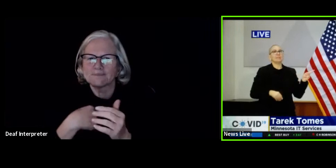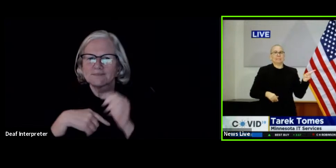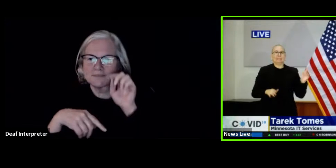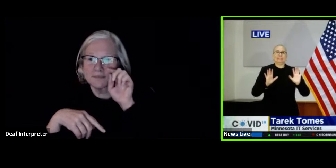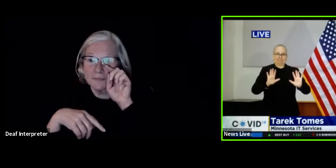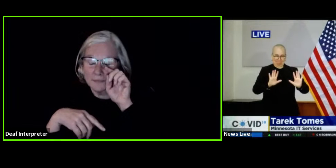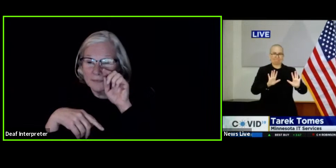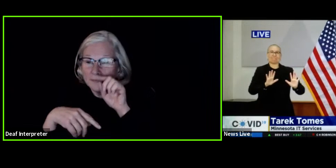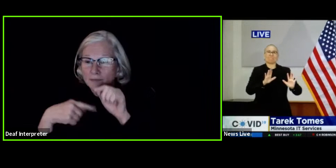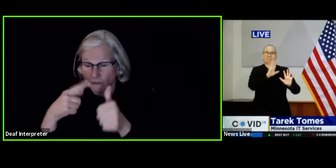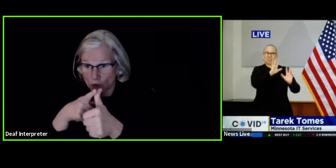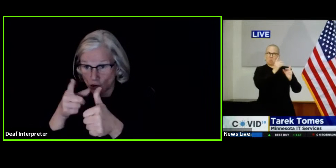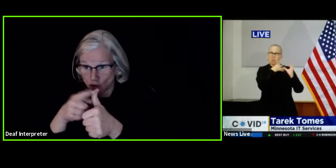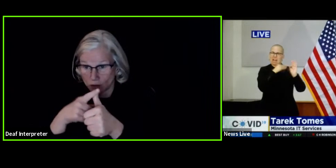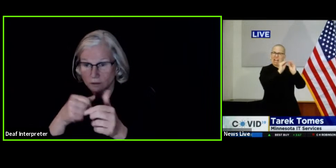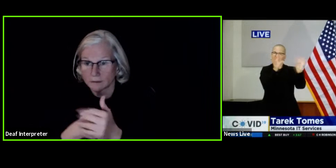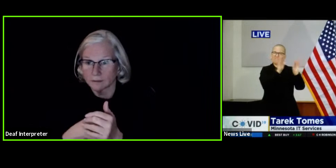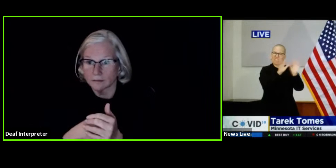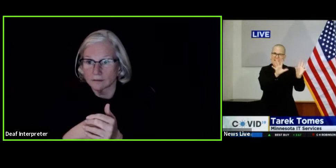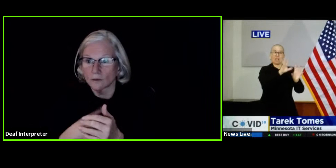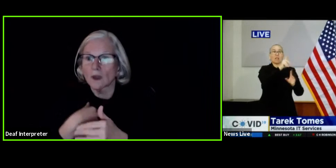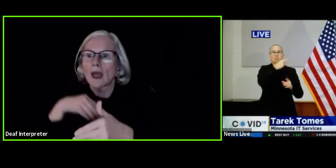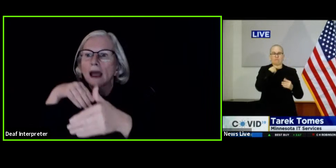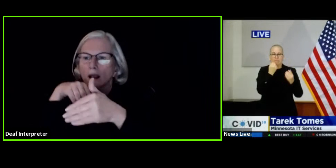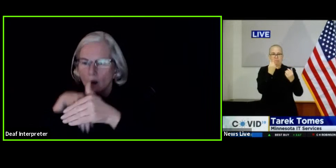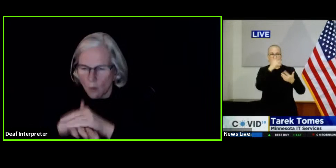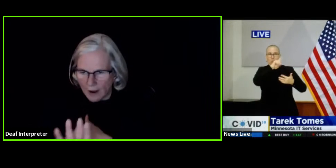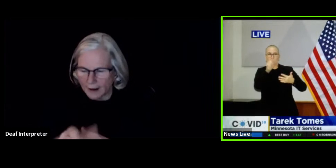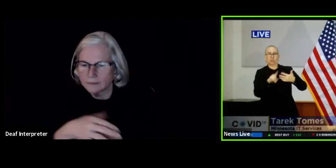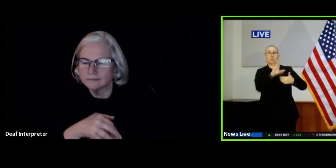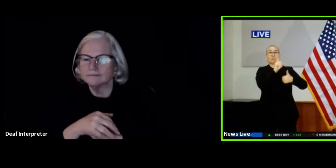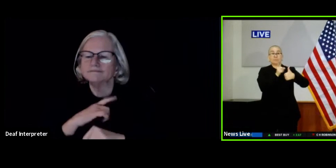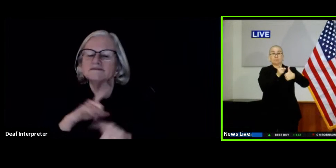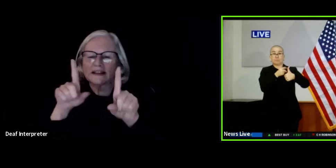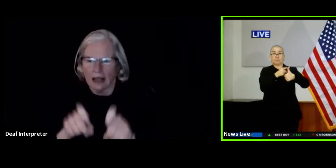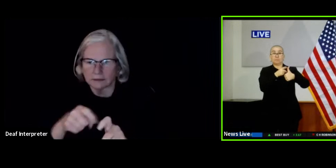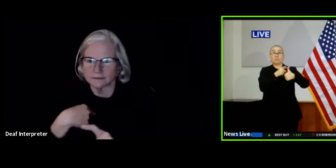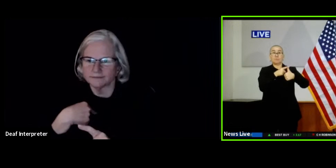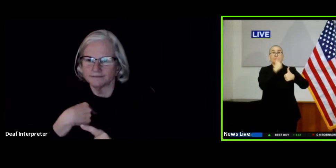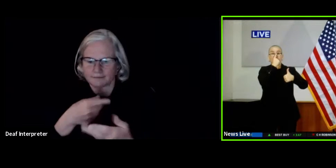QUESTION AND THAT IS, SO I GO IN, AND I GET TESTED AND I TEST